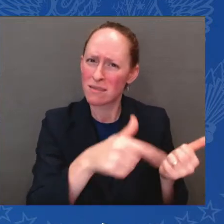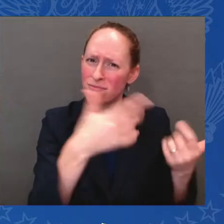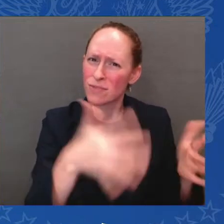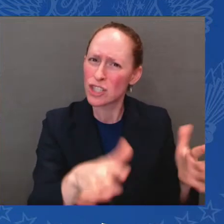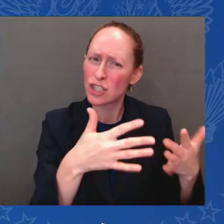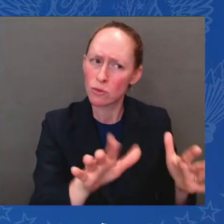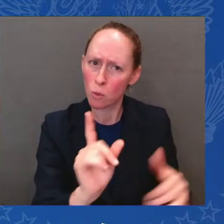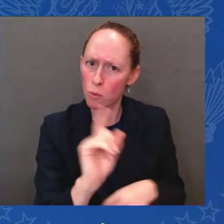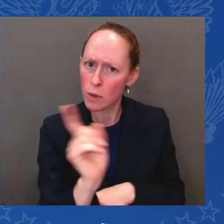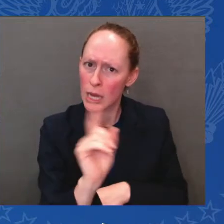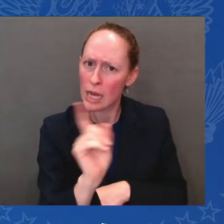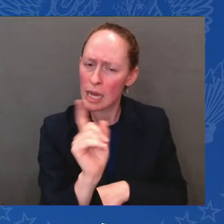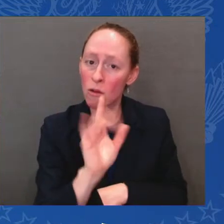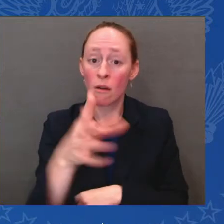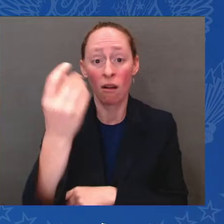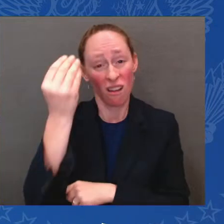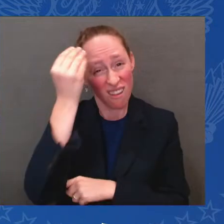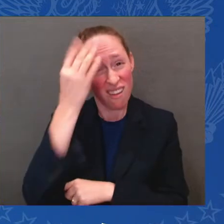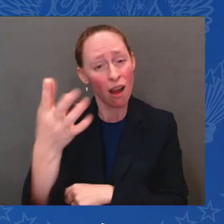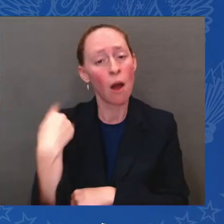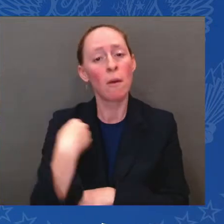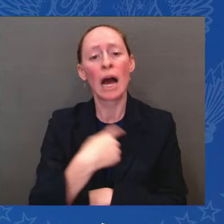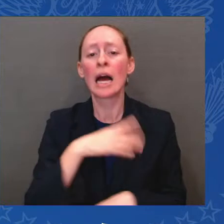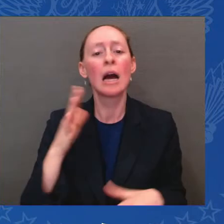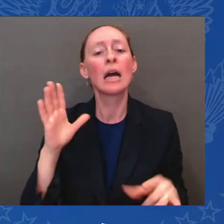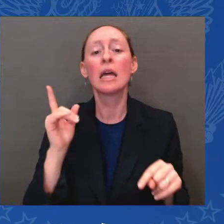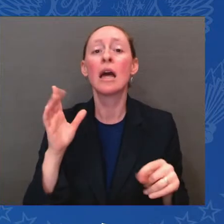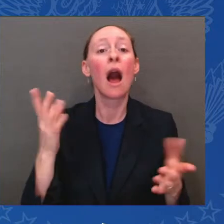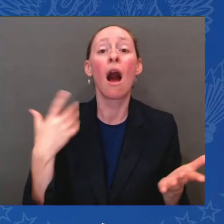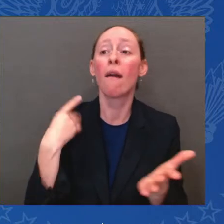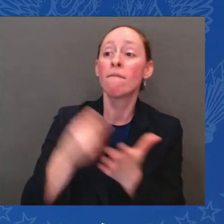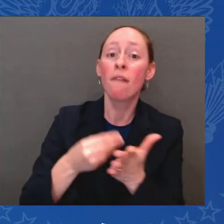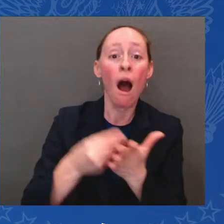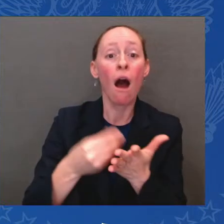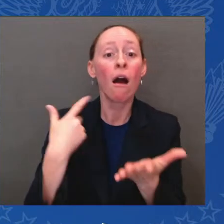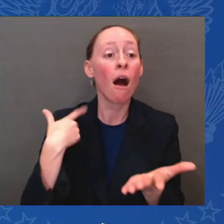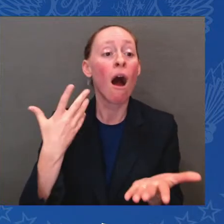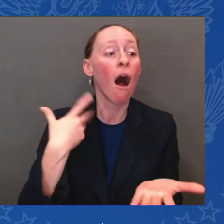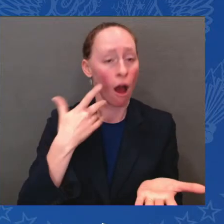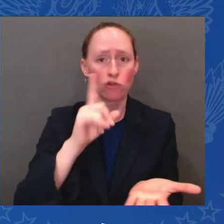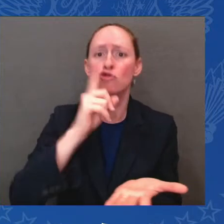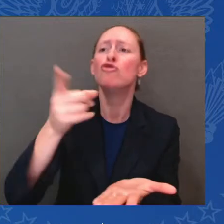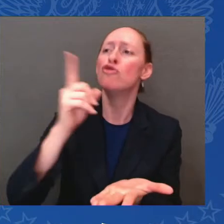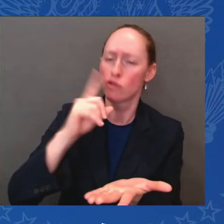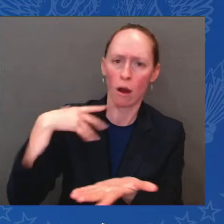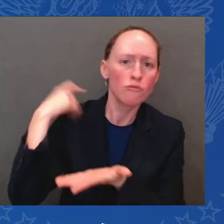I fully expect the Speaker to keep his commitment for the secure passage and support needed to help Ukraine